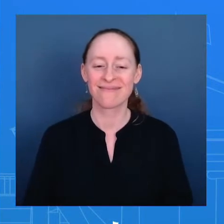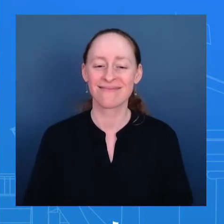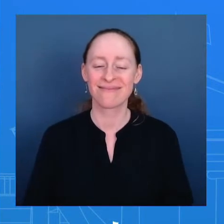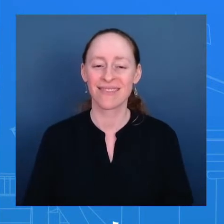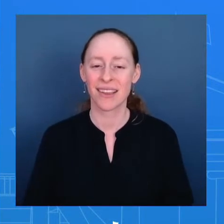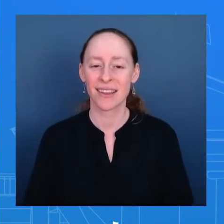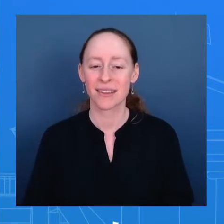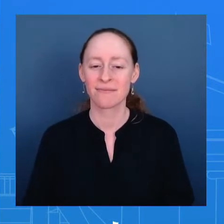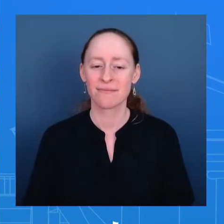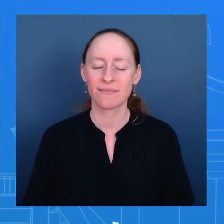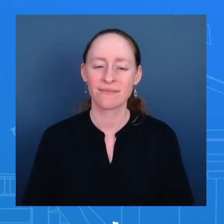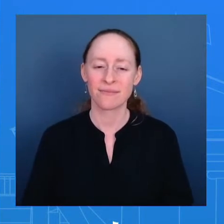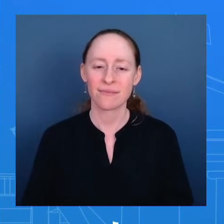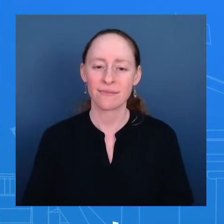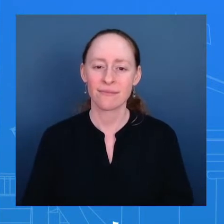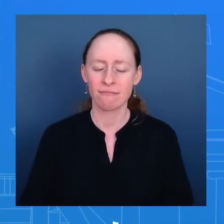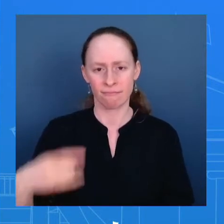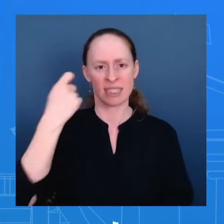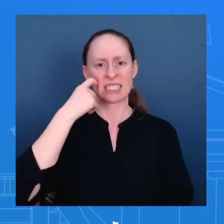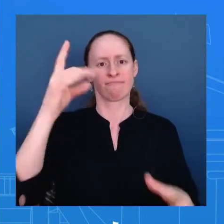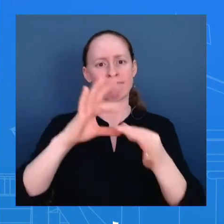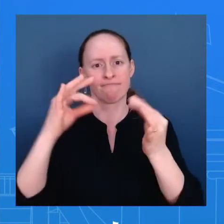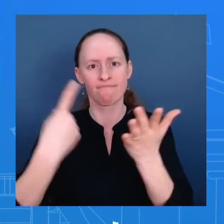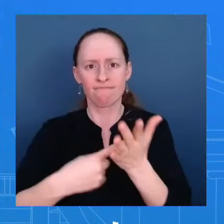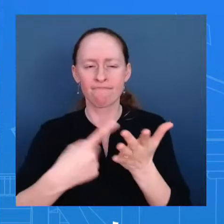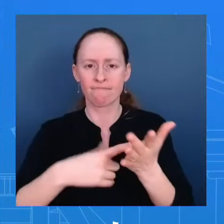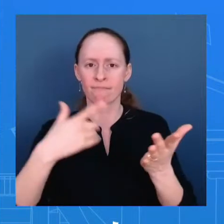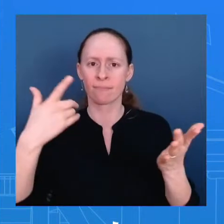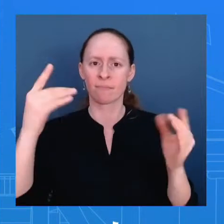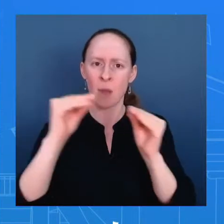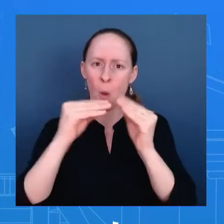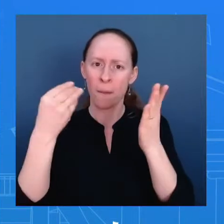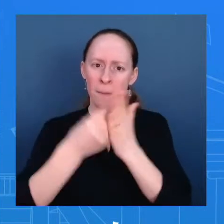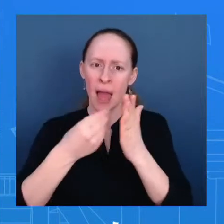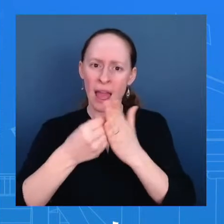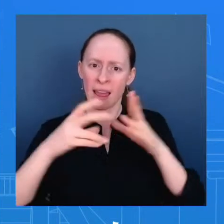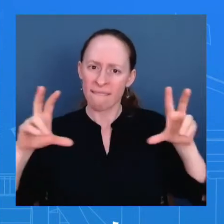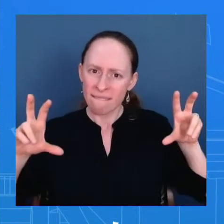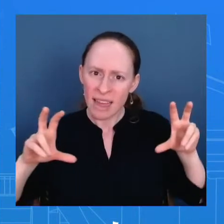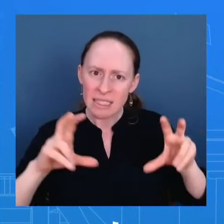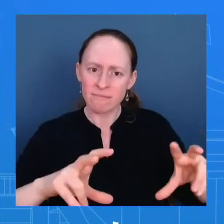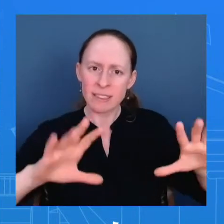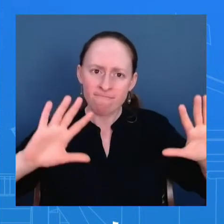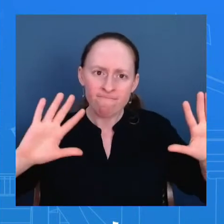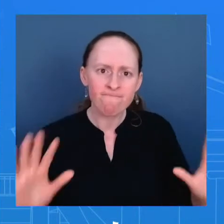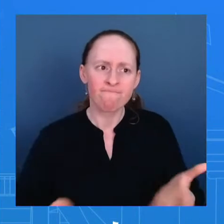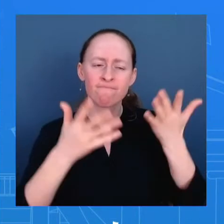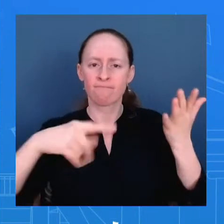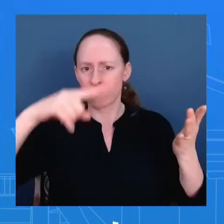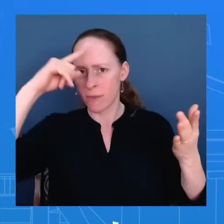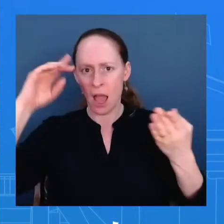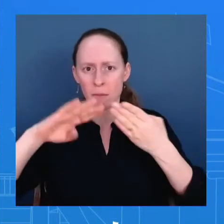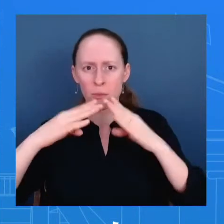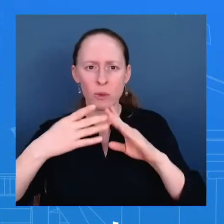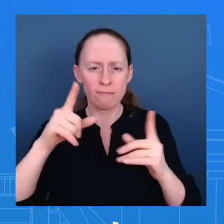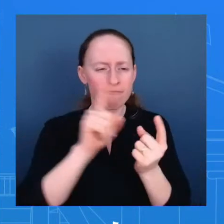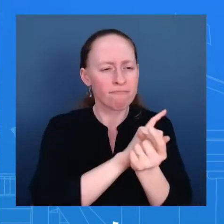and the things you've been hearing from your travels, some of the concerns that have been expressed by students and communities across the country,